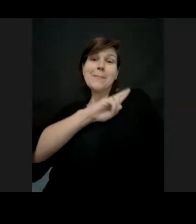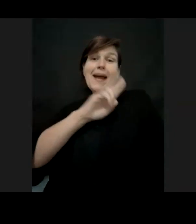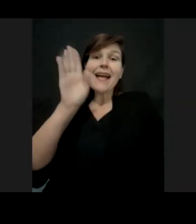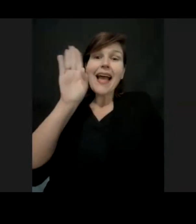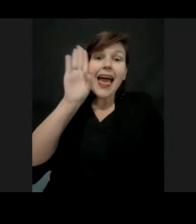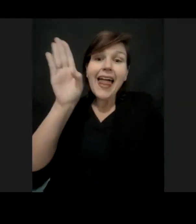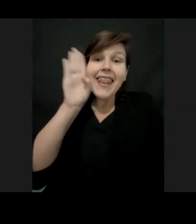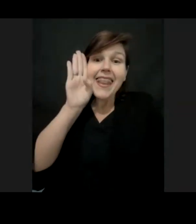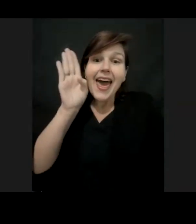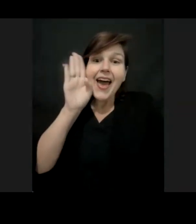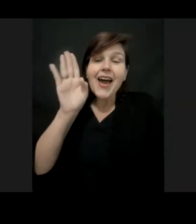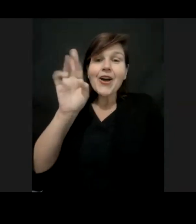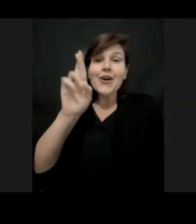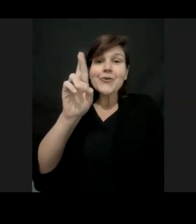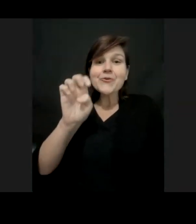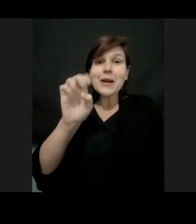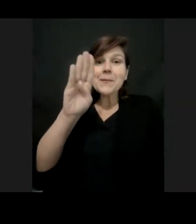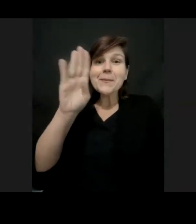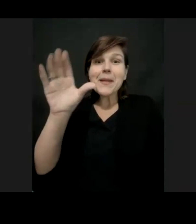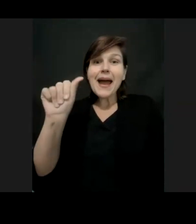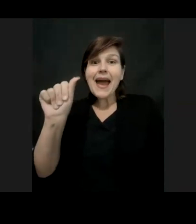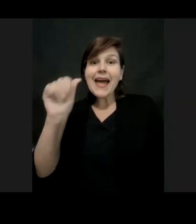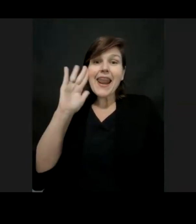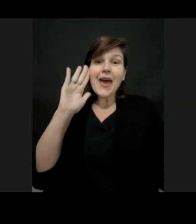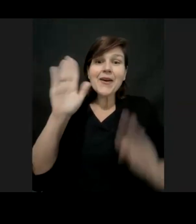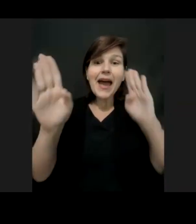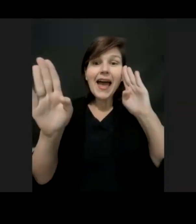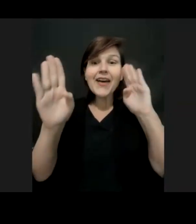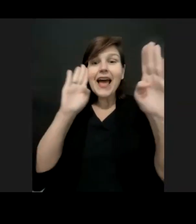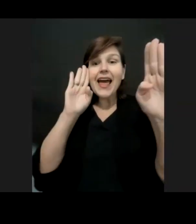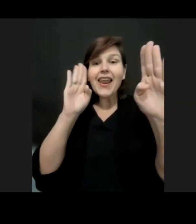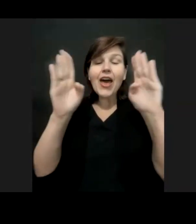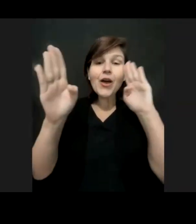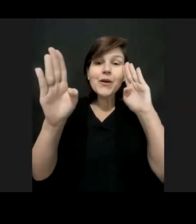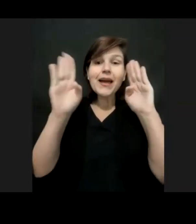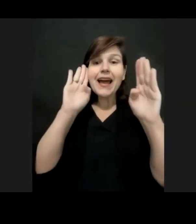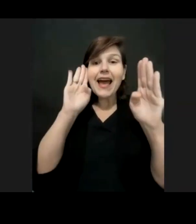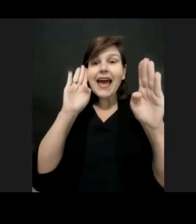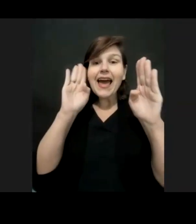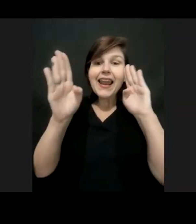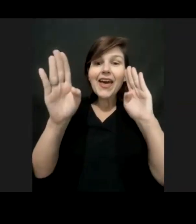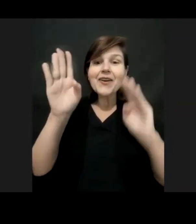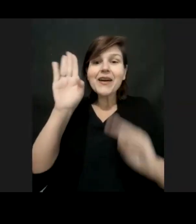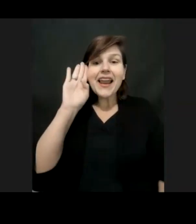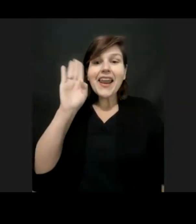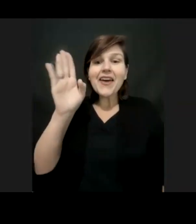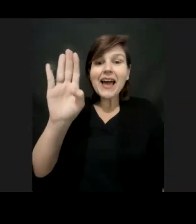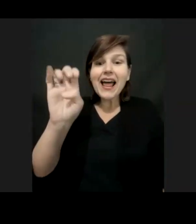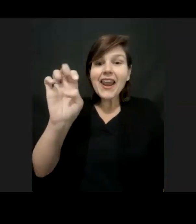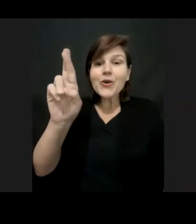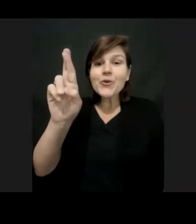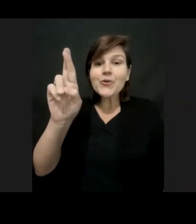Here we go Rebecca. Hello, hello, hello, Rebecca.